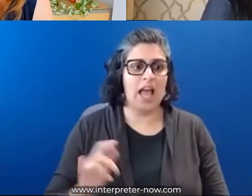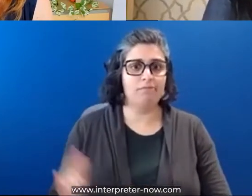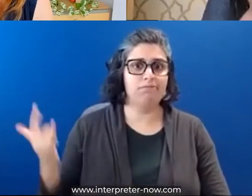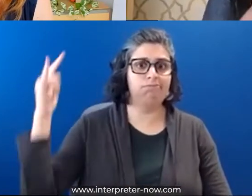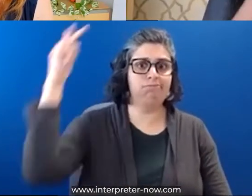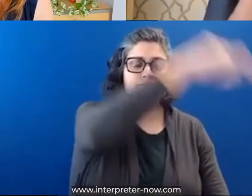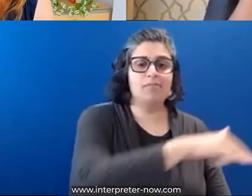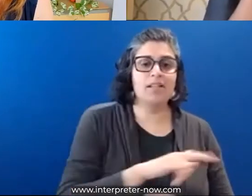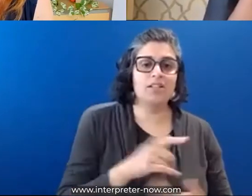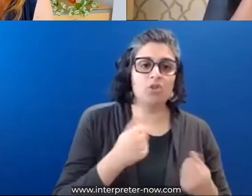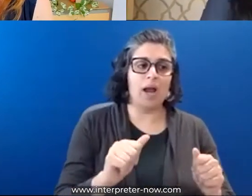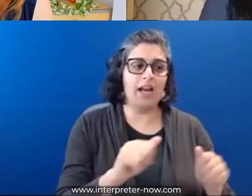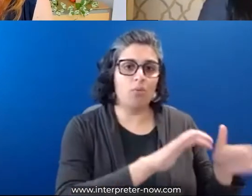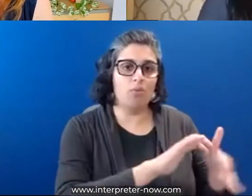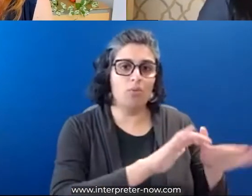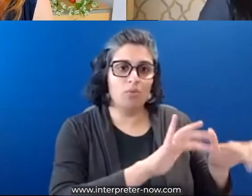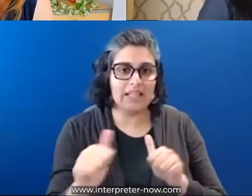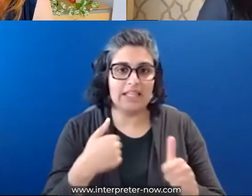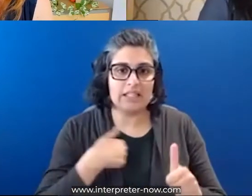There were six Americans of the 18th.